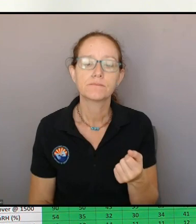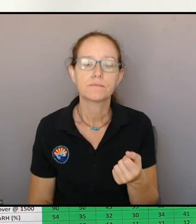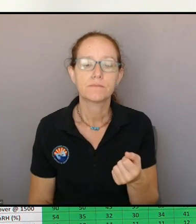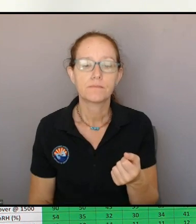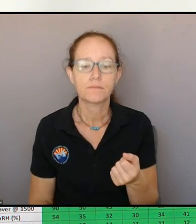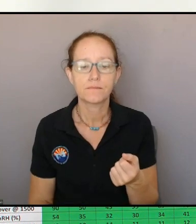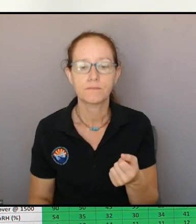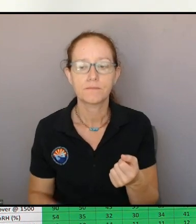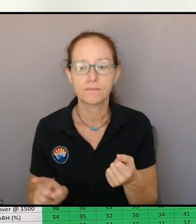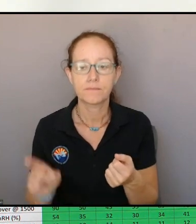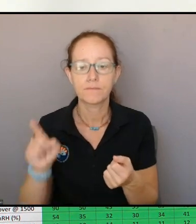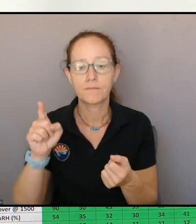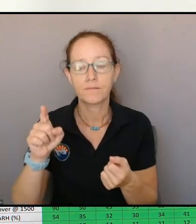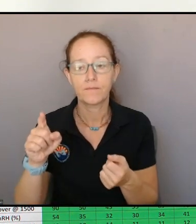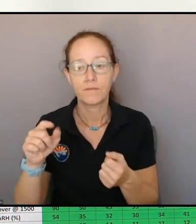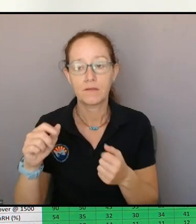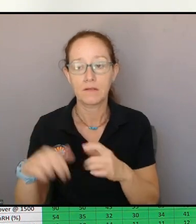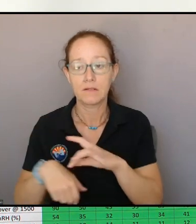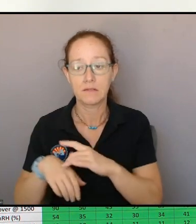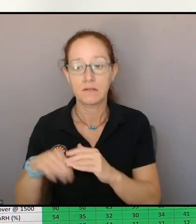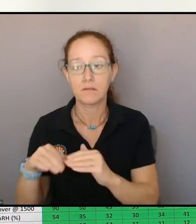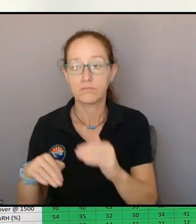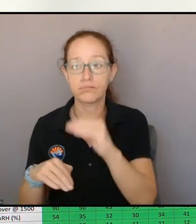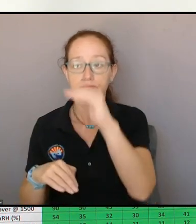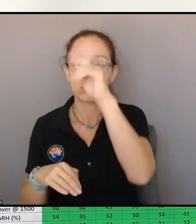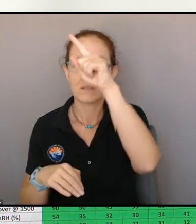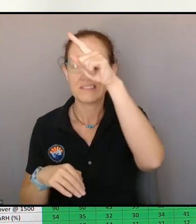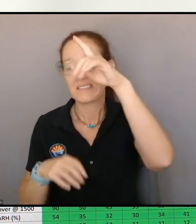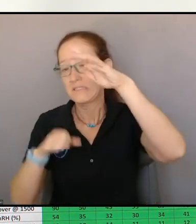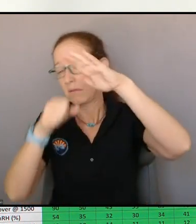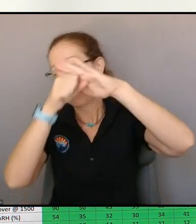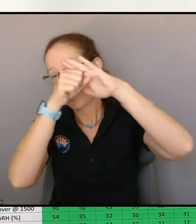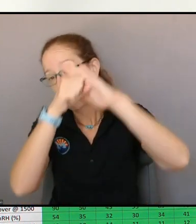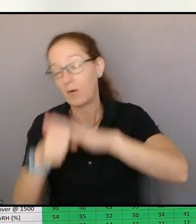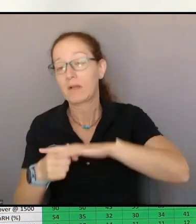pressure ridge across the inner mountain western US. And that's